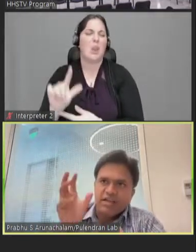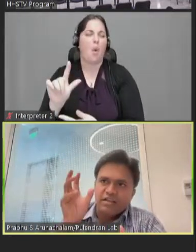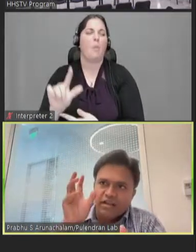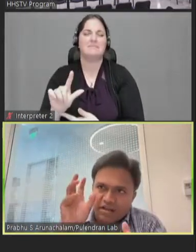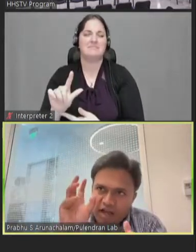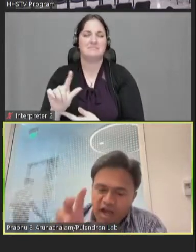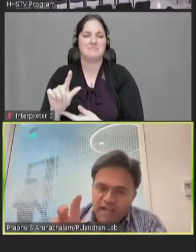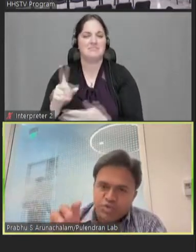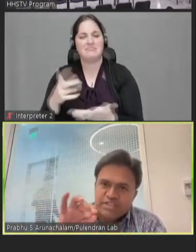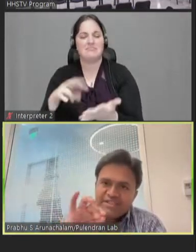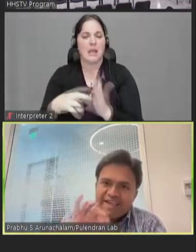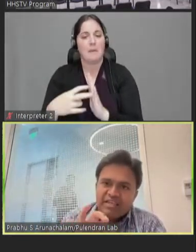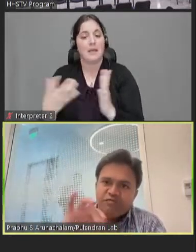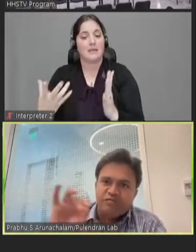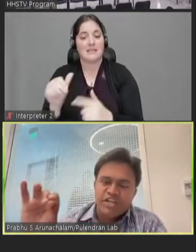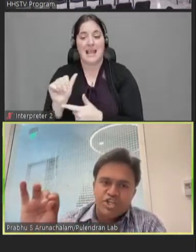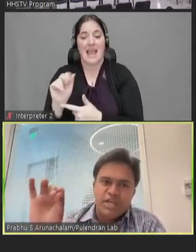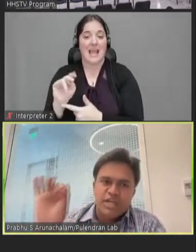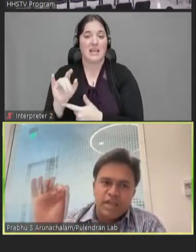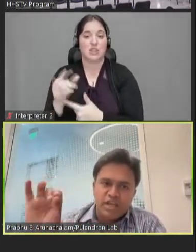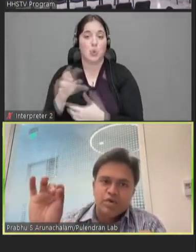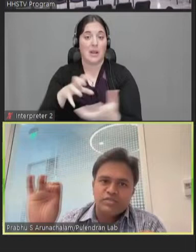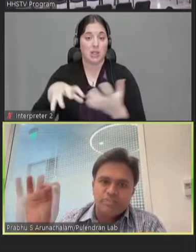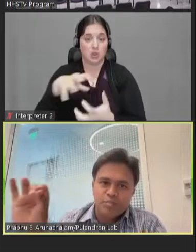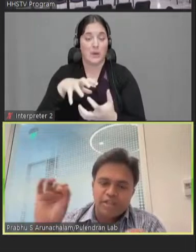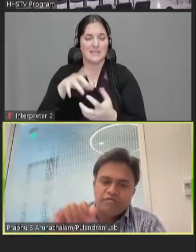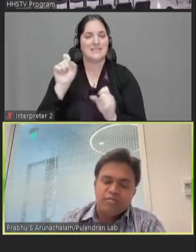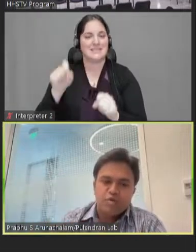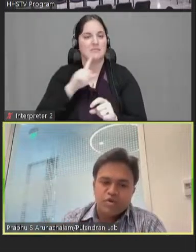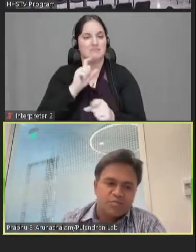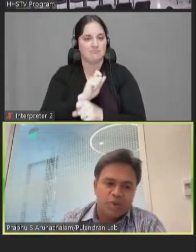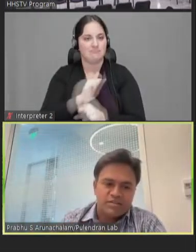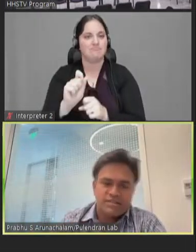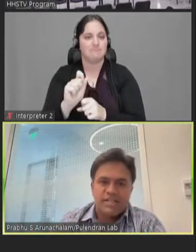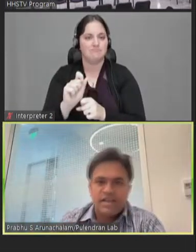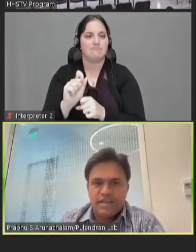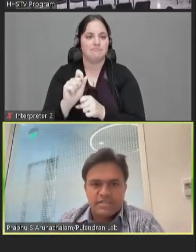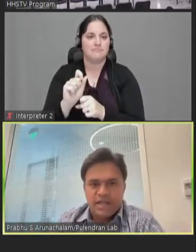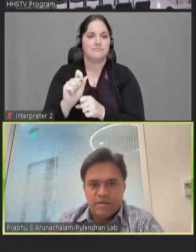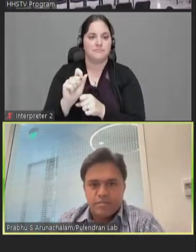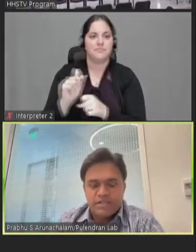that adjuvants can differentially induce the breadth of immune responses. Next slide, please.